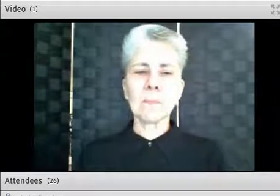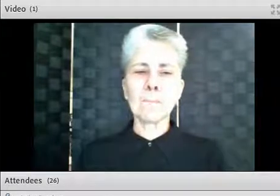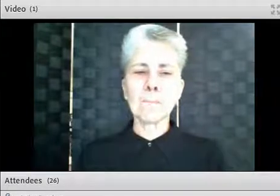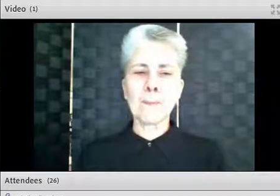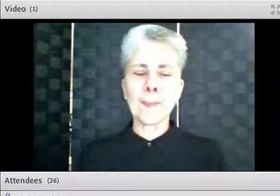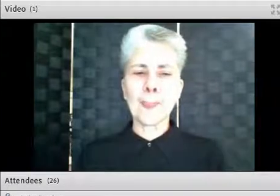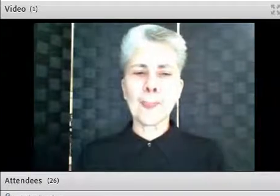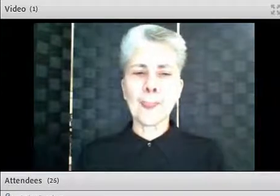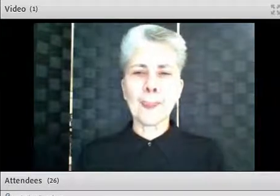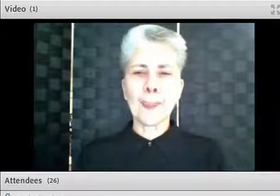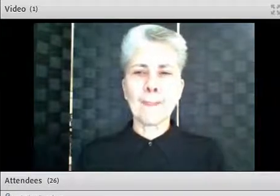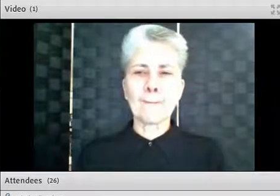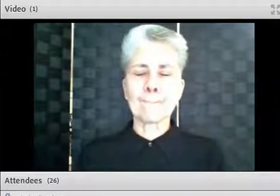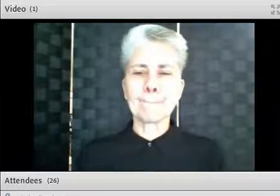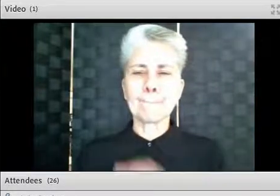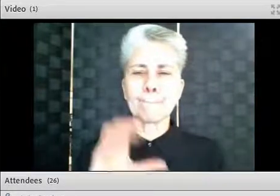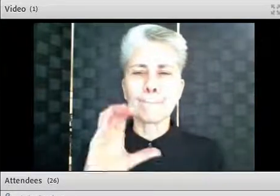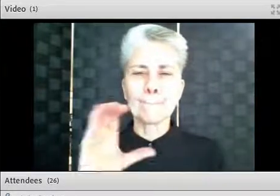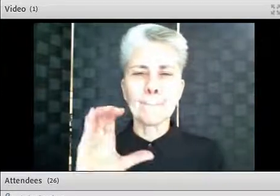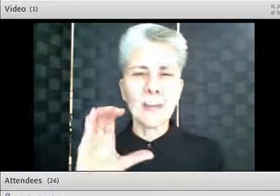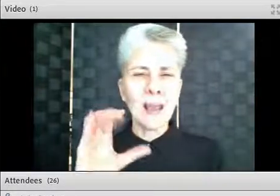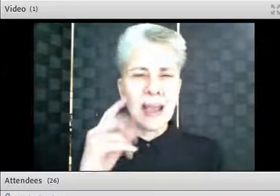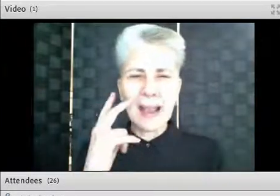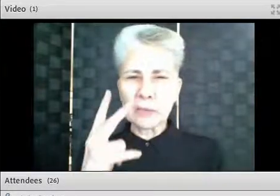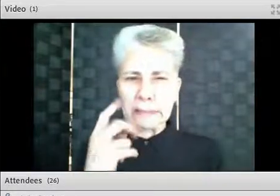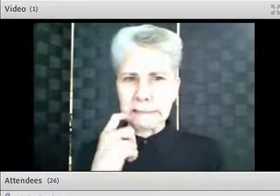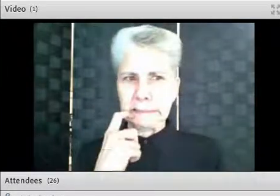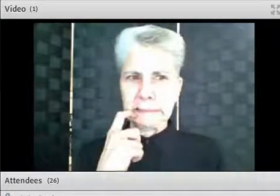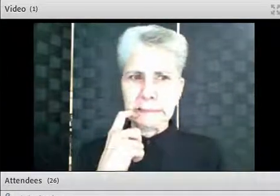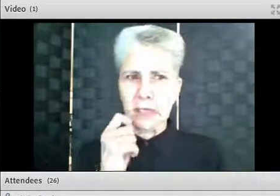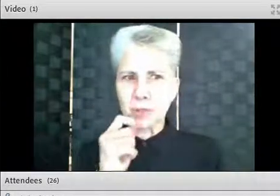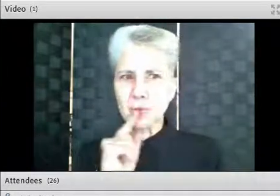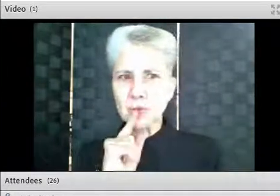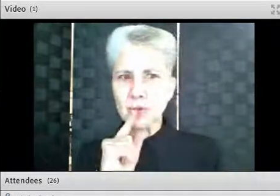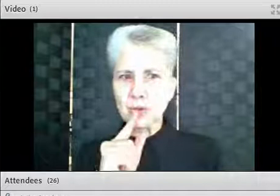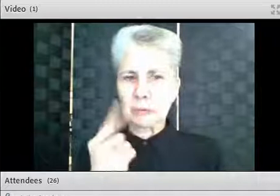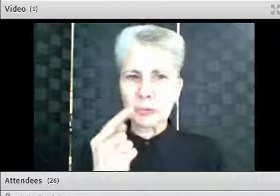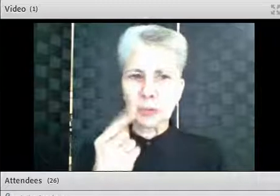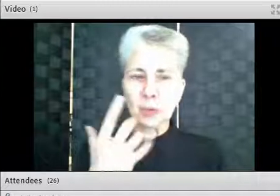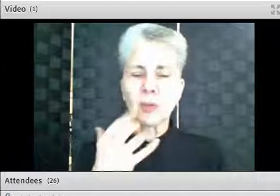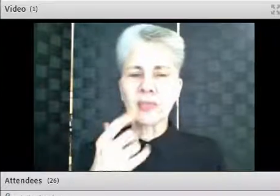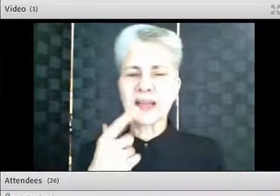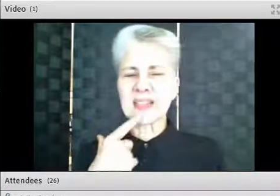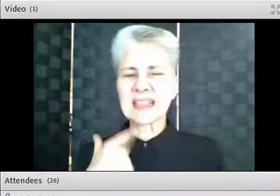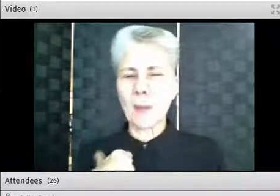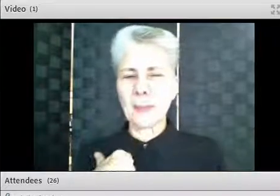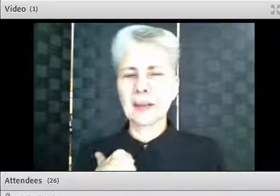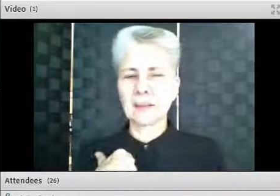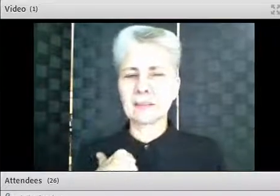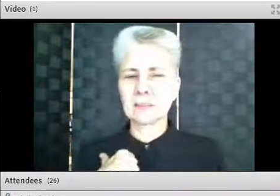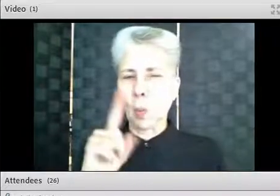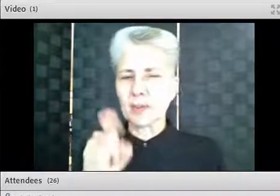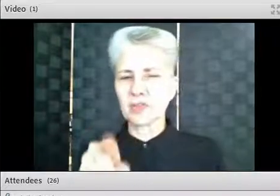And if you do encounter any issues, like if you're like, "Oh, I don't know what to do," then just say so. Okay.